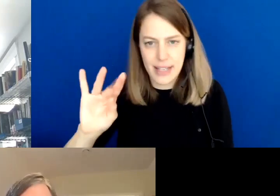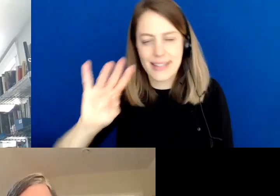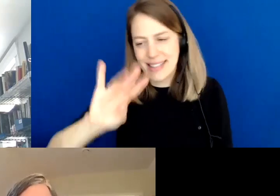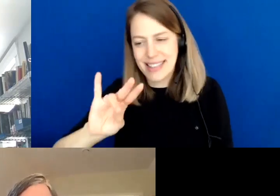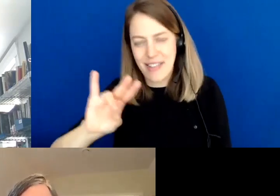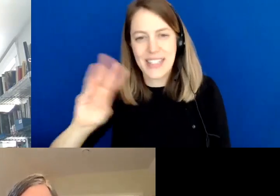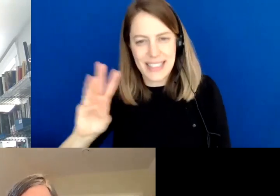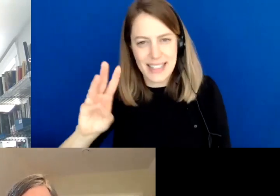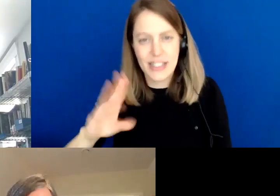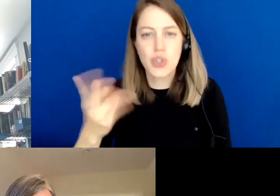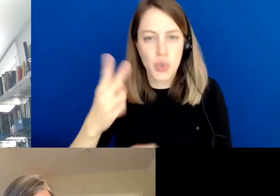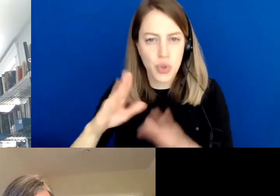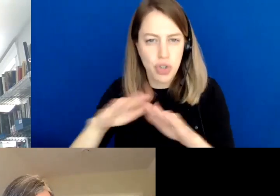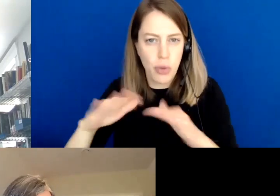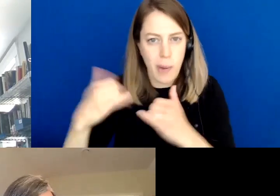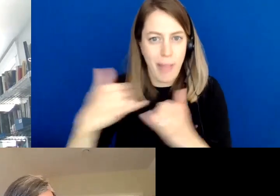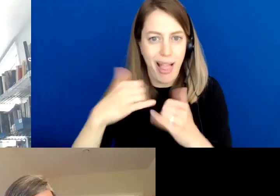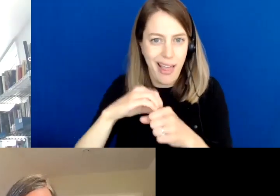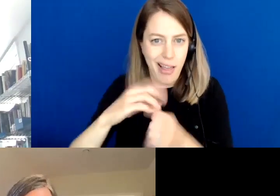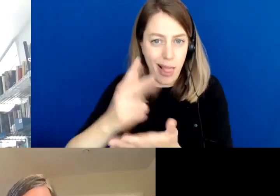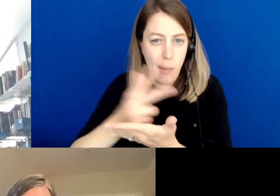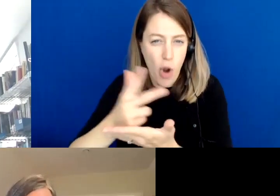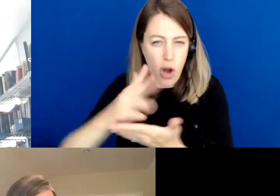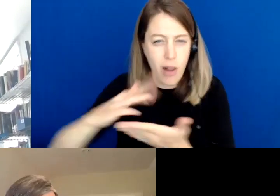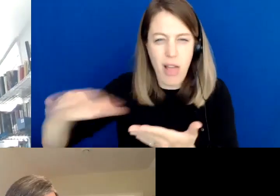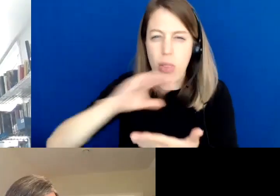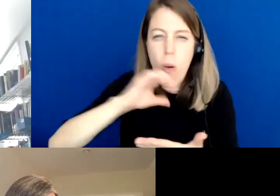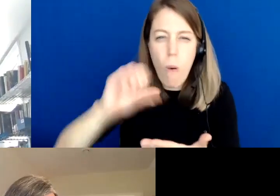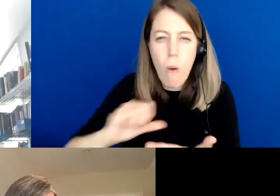old St. Anthony School in Providence, Rhode Island.